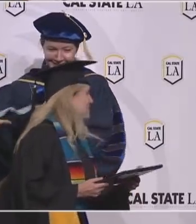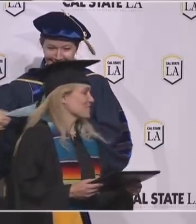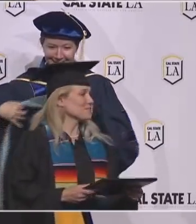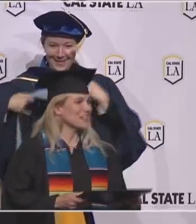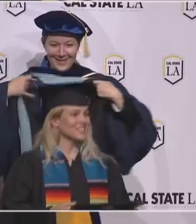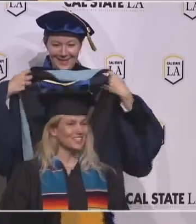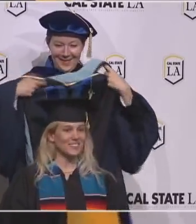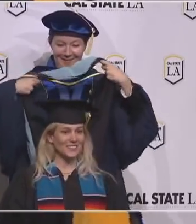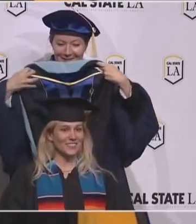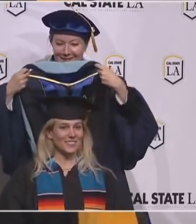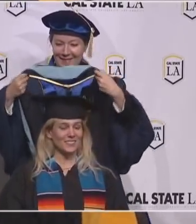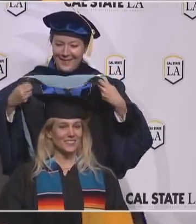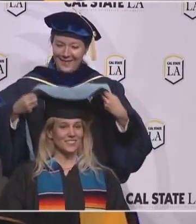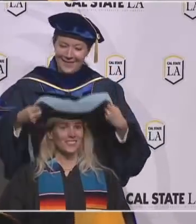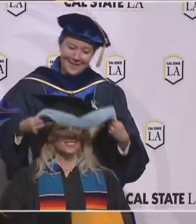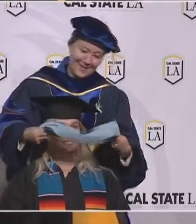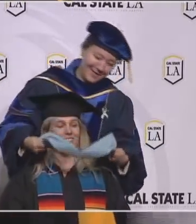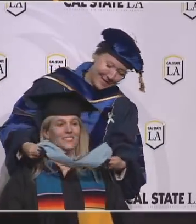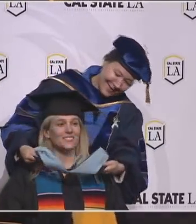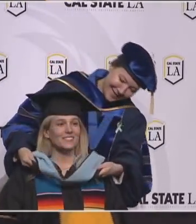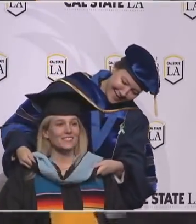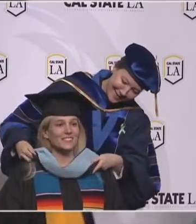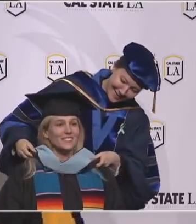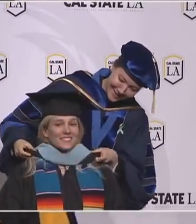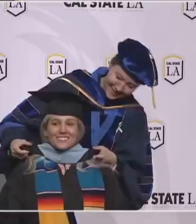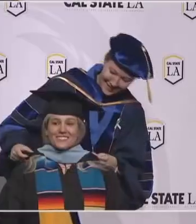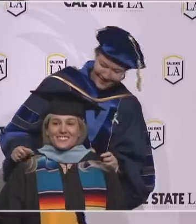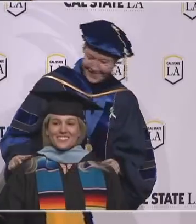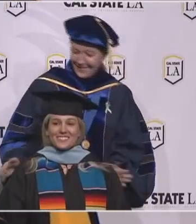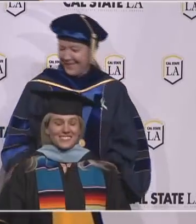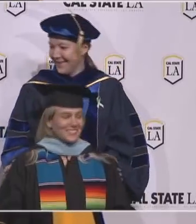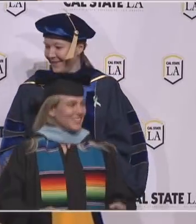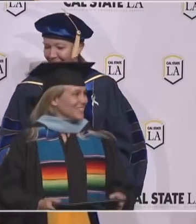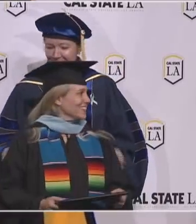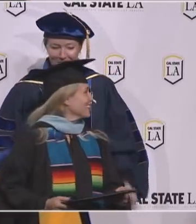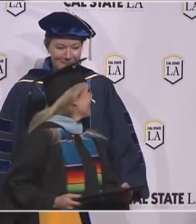MASTER OF ARTS IN TEACHING ENGLISH TO OTHER LANGUAGE SPEAKERS.